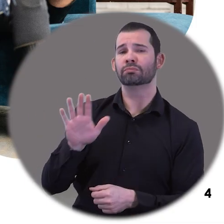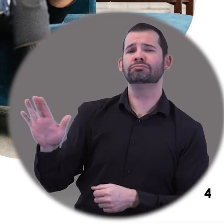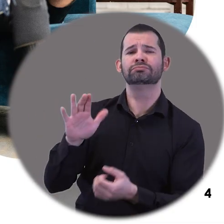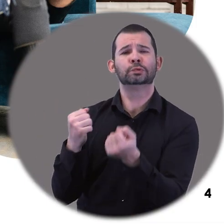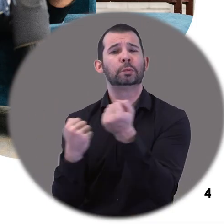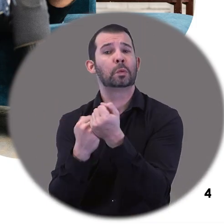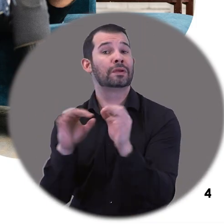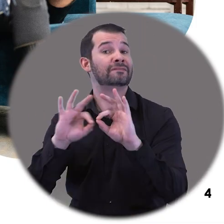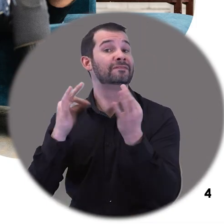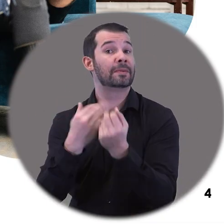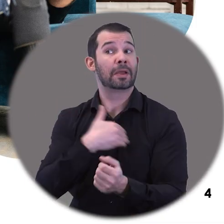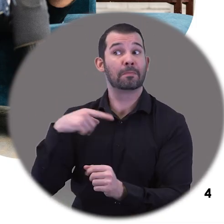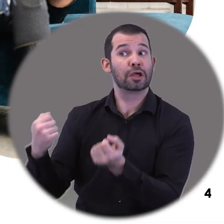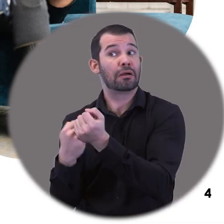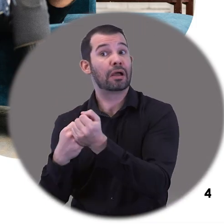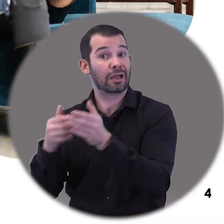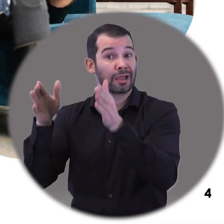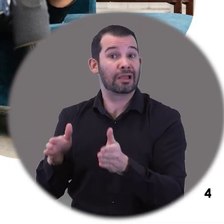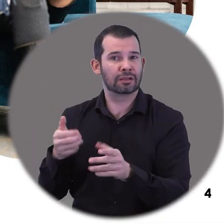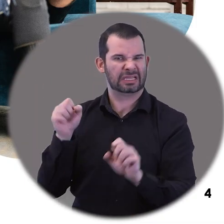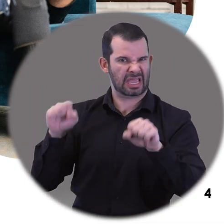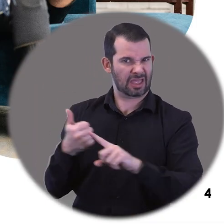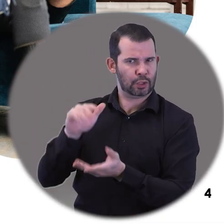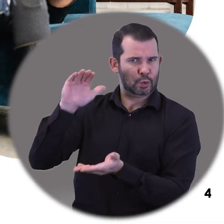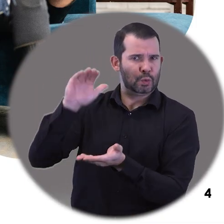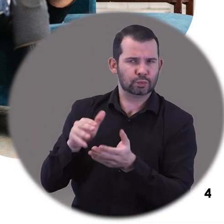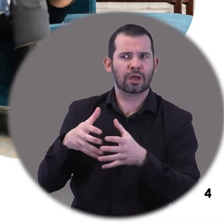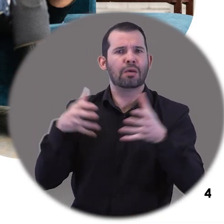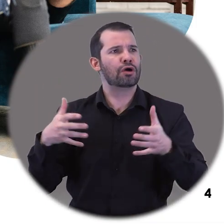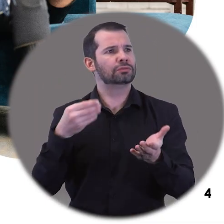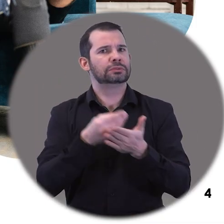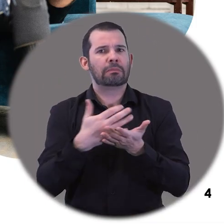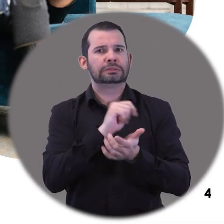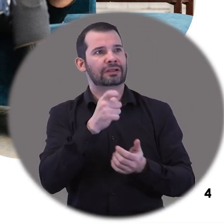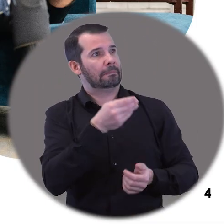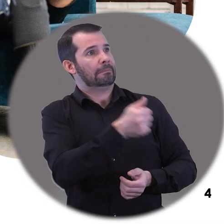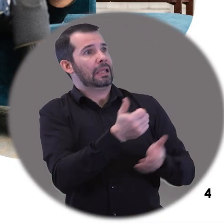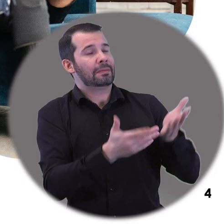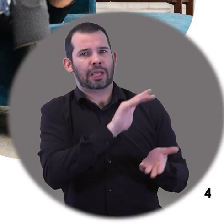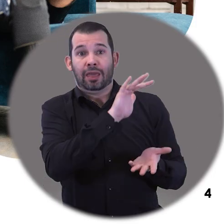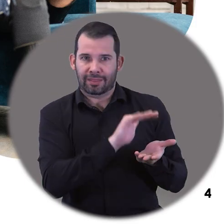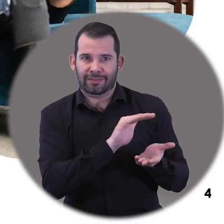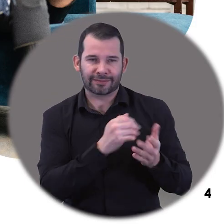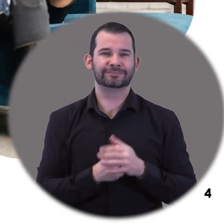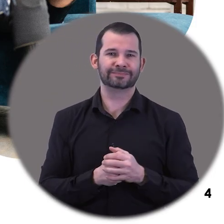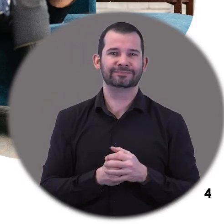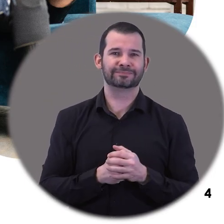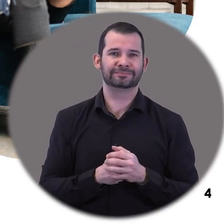or their supporting family members, reduce the amount of income tax they may have to pay.